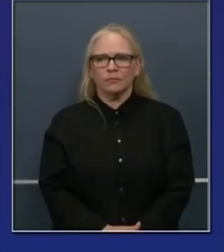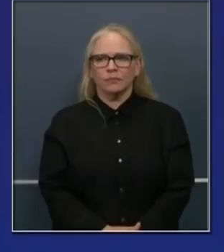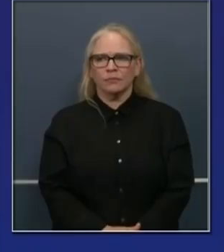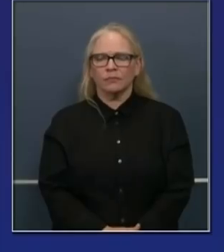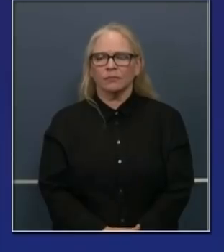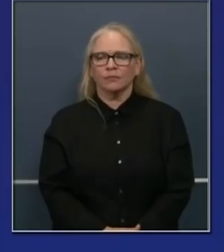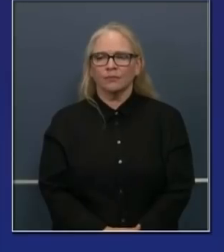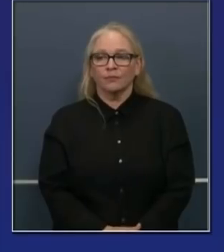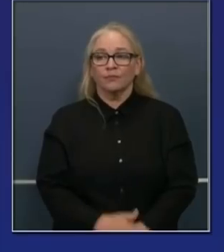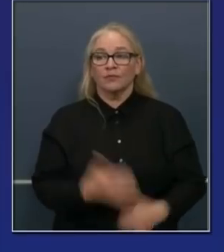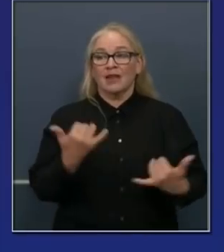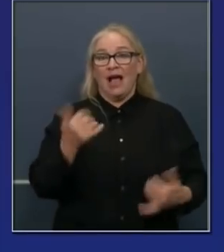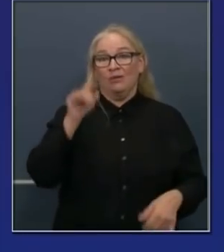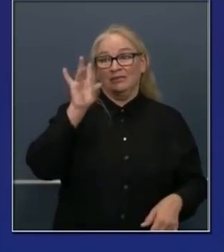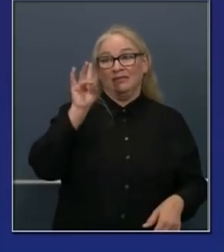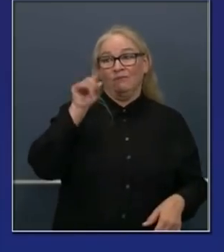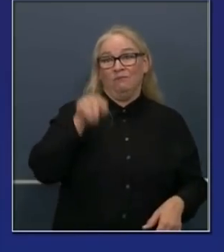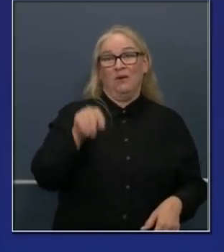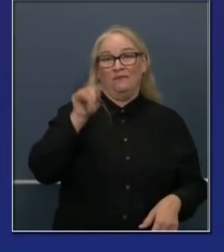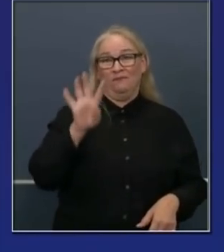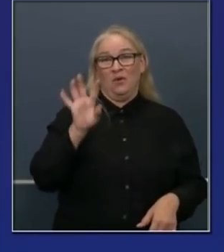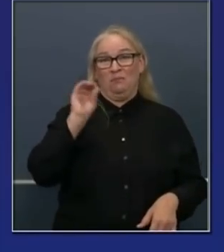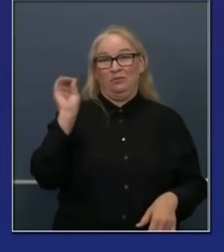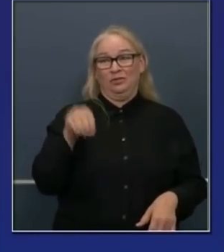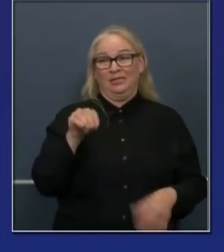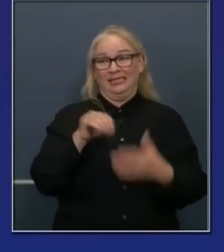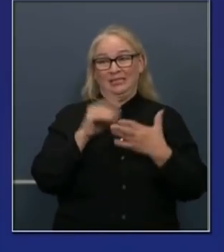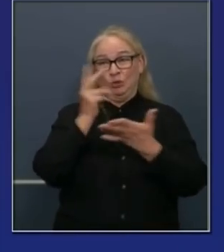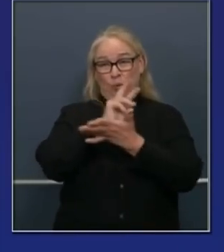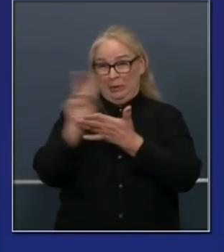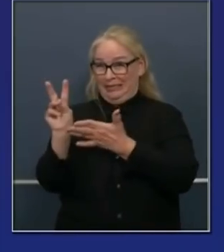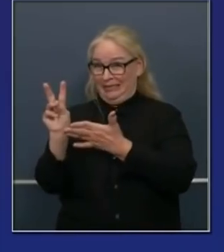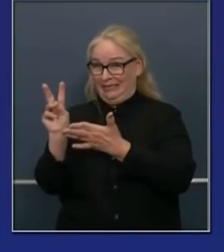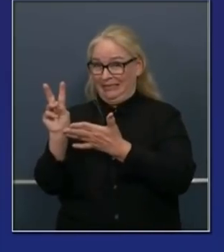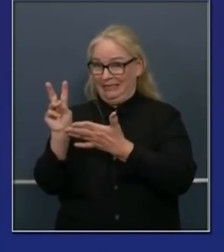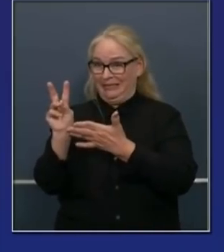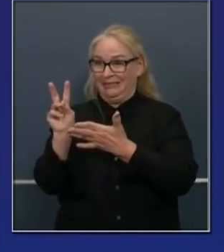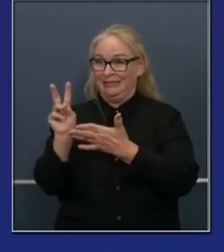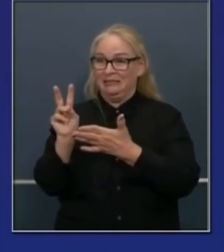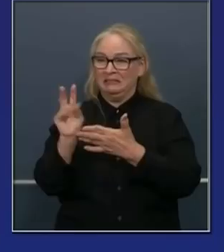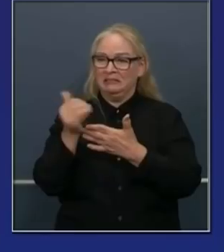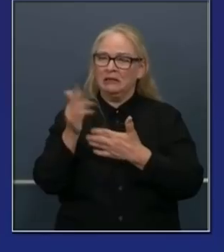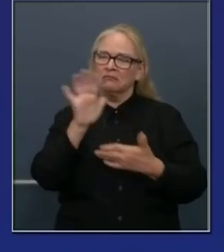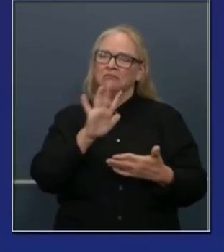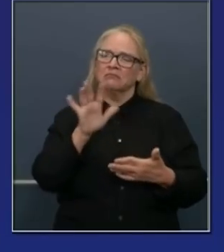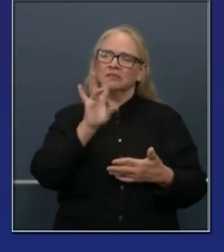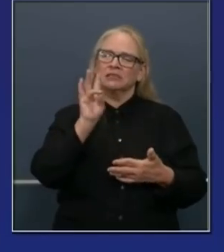CONSTRAINTS HIGHLIGHTED OVER THE COURSE OF THE NEXT FEW WEEKS.